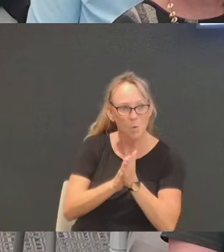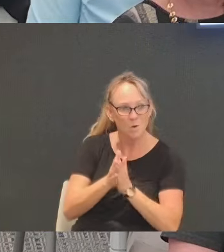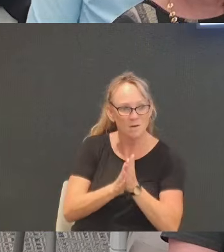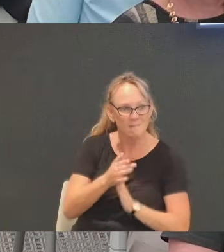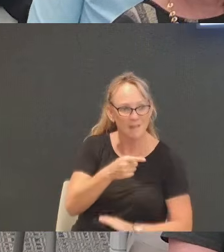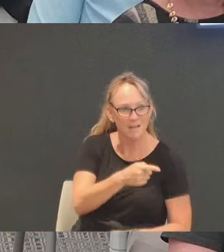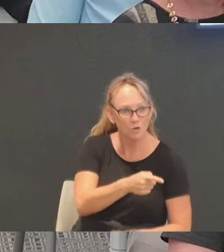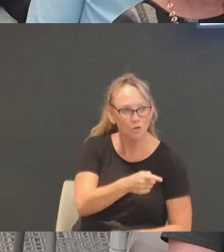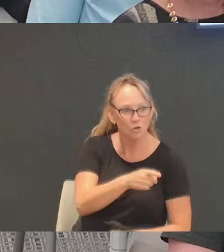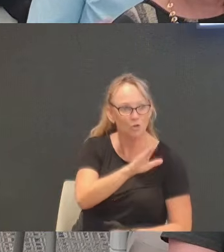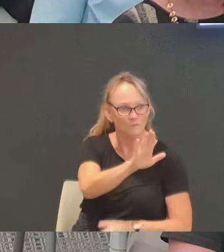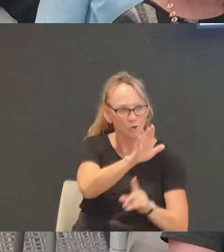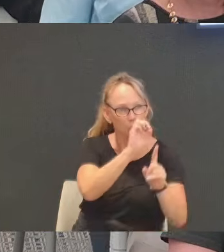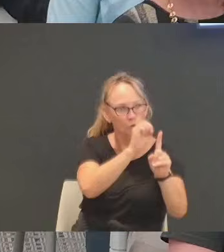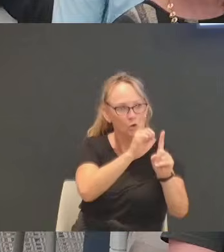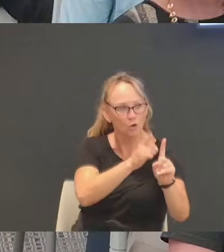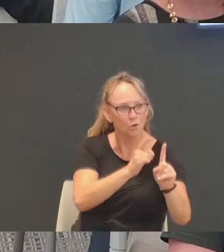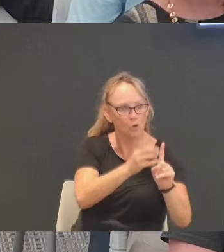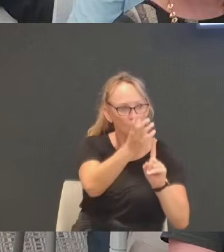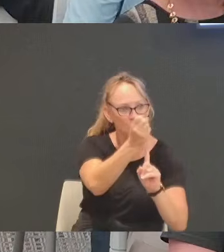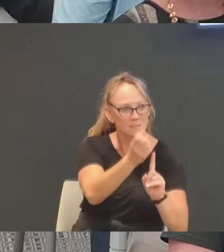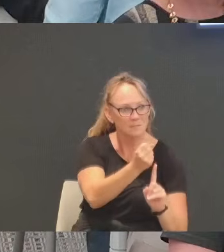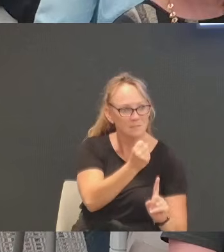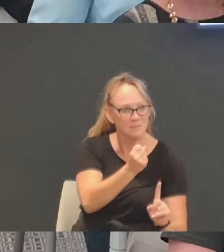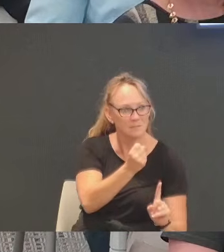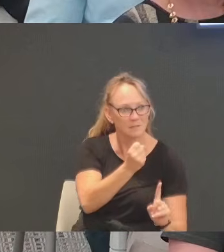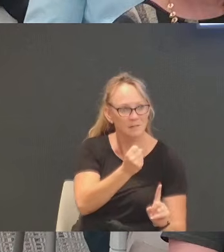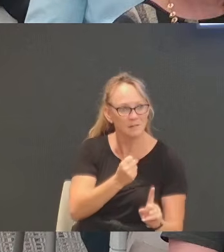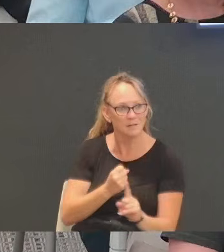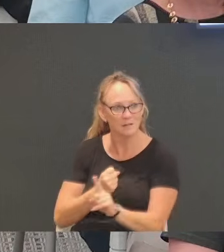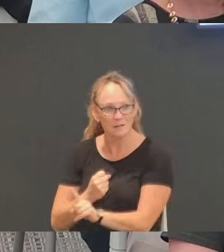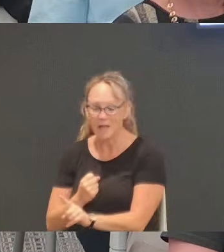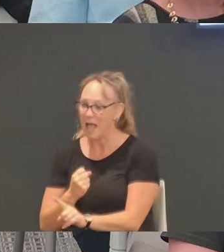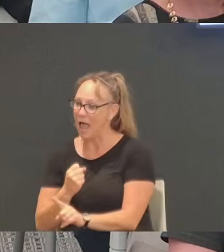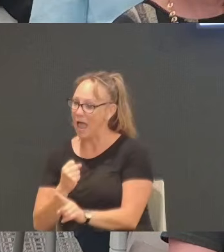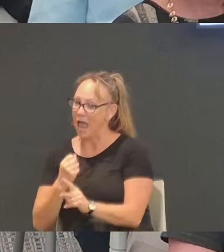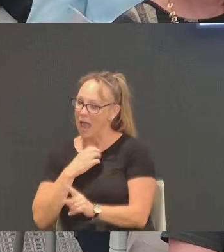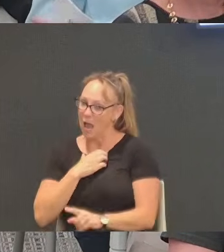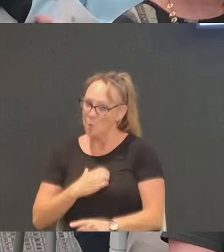own goals. I wish I could say things continued so smoothly for this family, but unfortunately